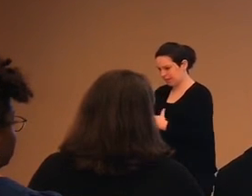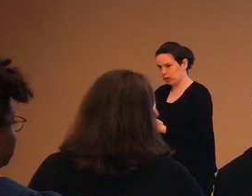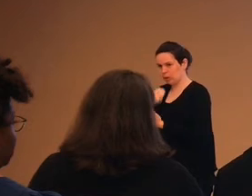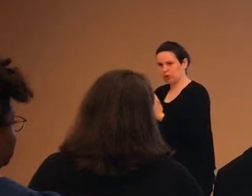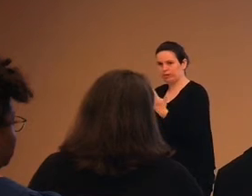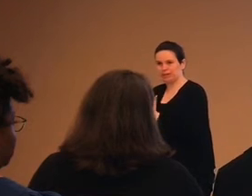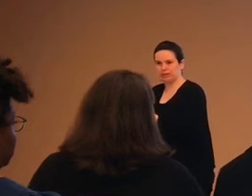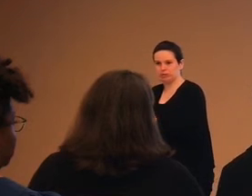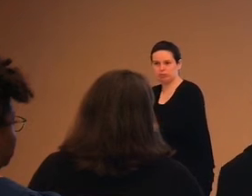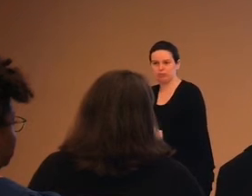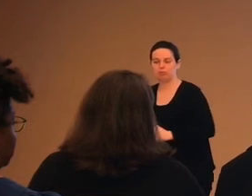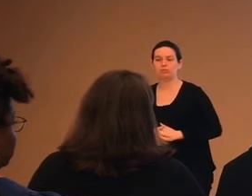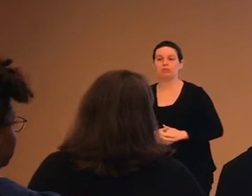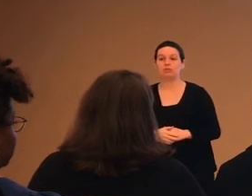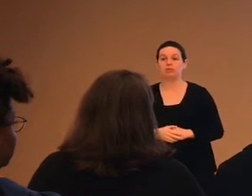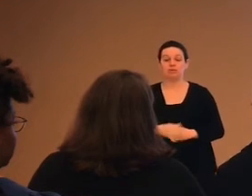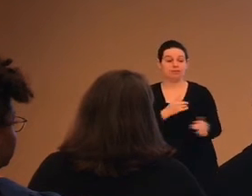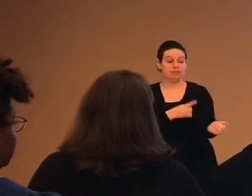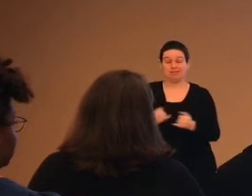Finally we have Jason Roberts on the end